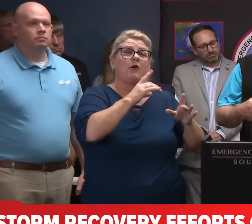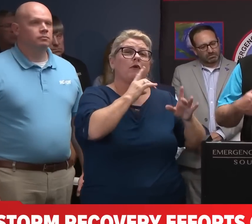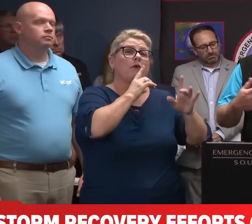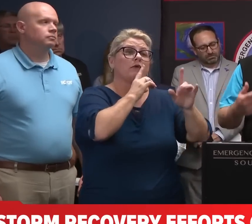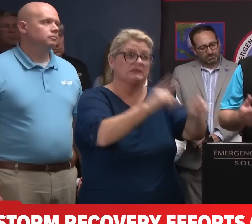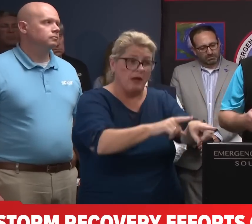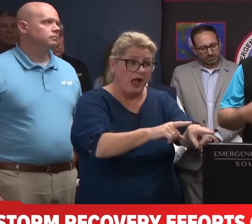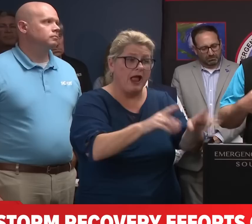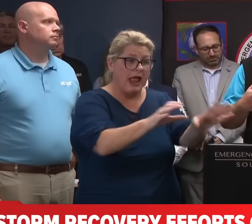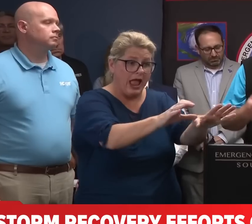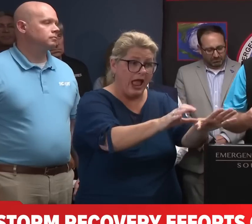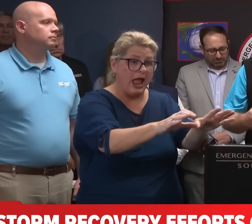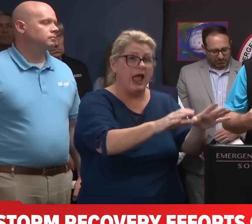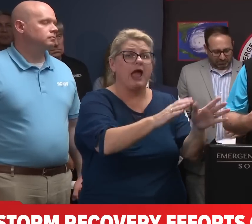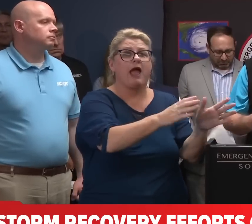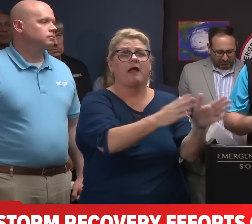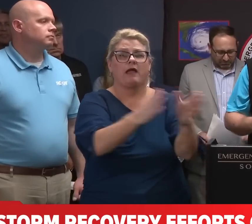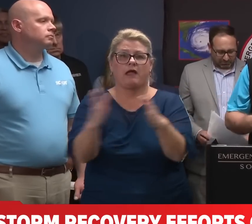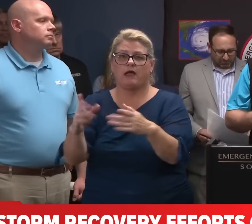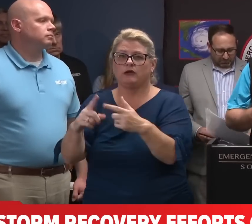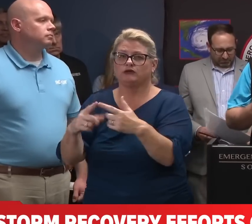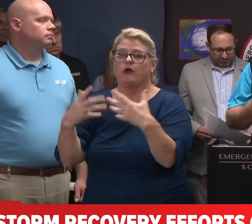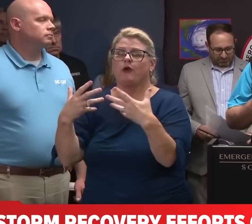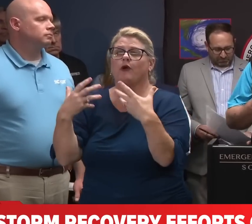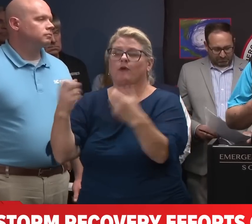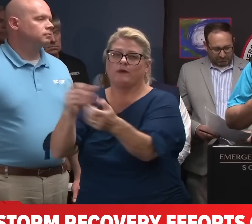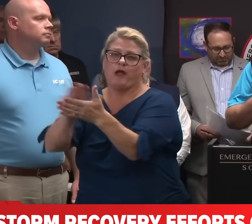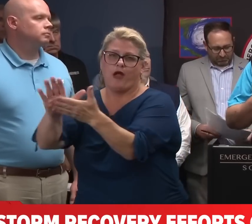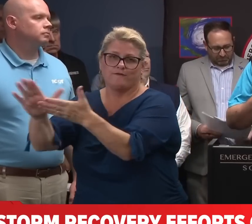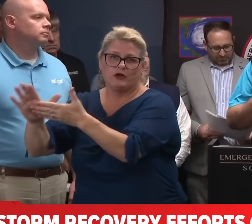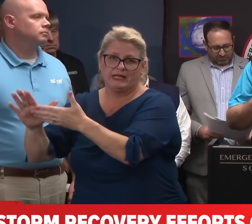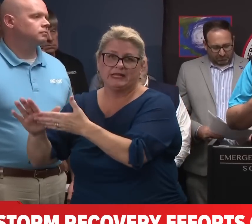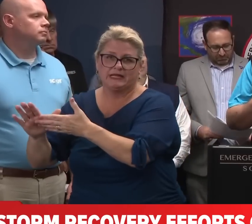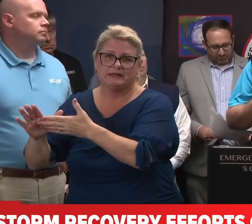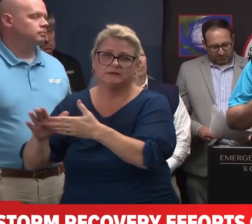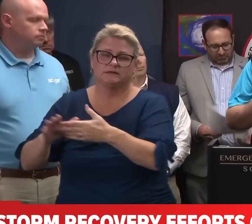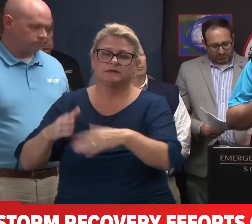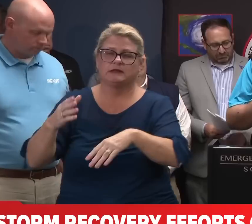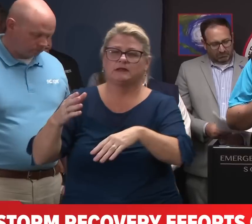power comes back on and repairs start being made. Um We also have uh